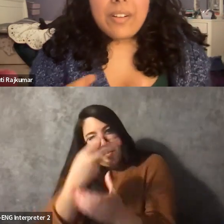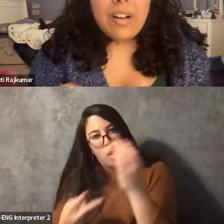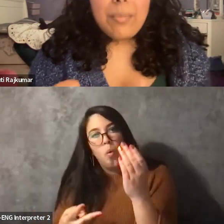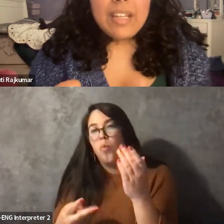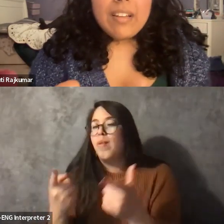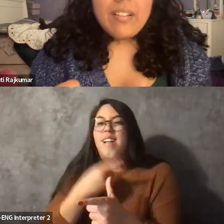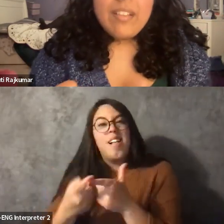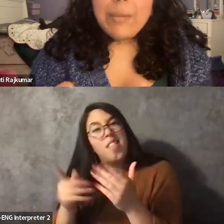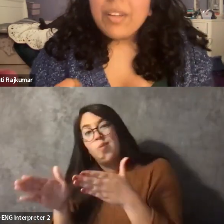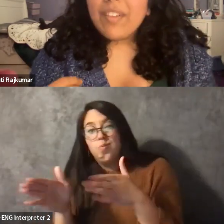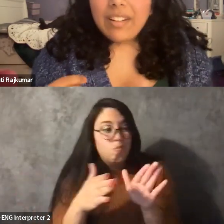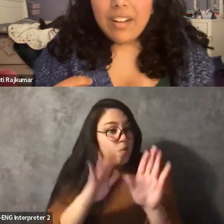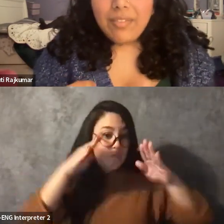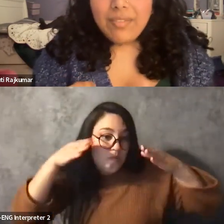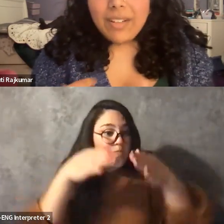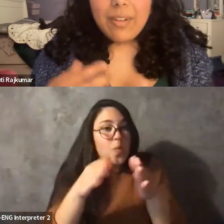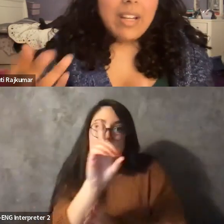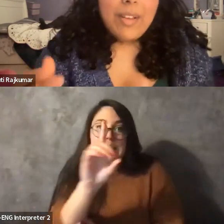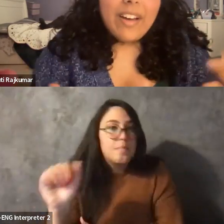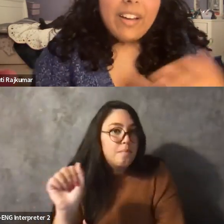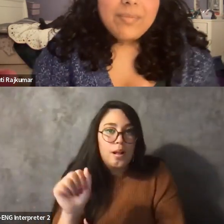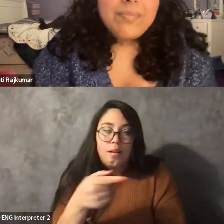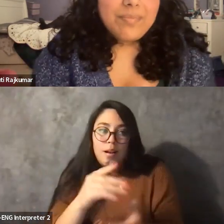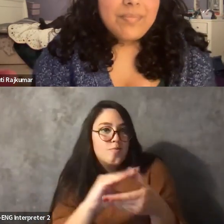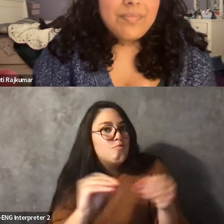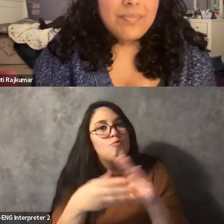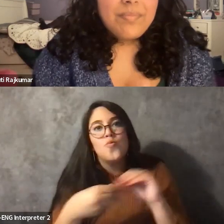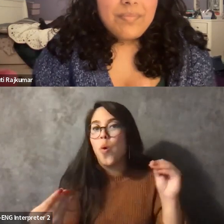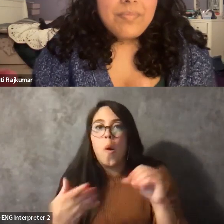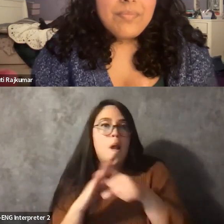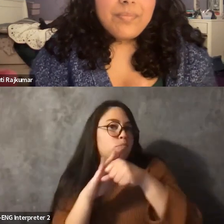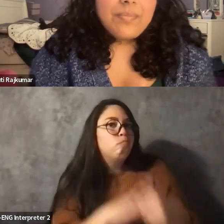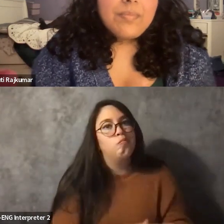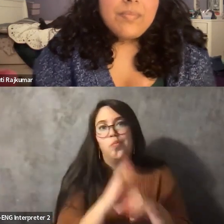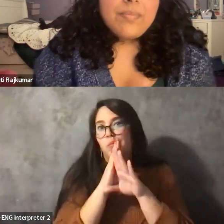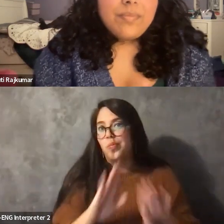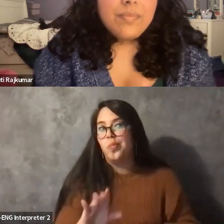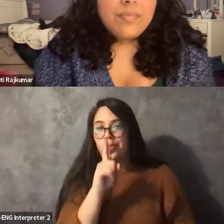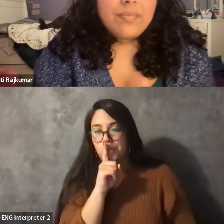that are not being amplified enough and writing about that. Awesome, thank you.